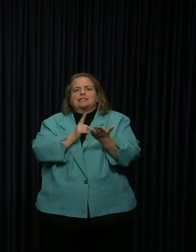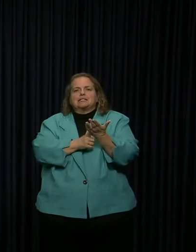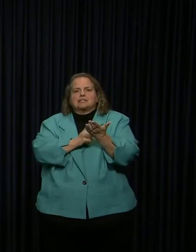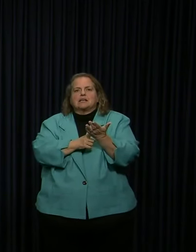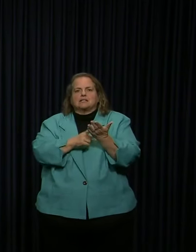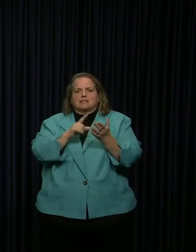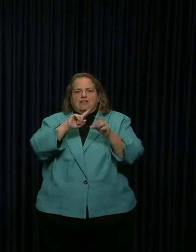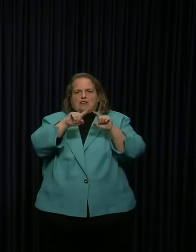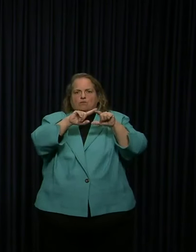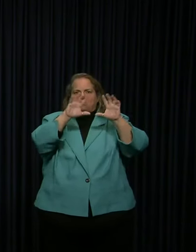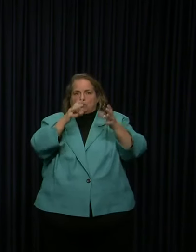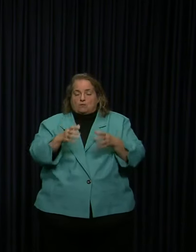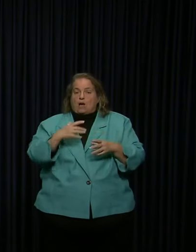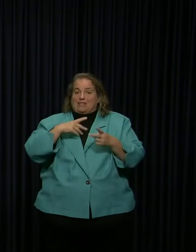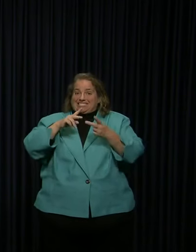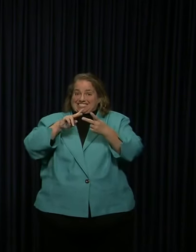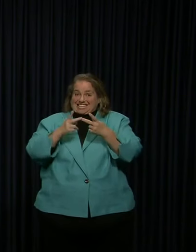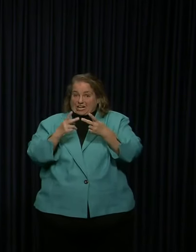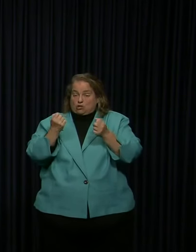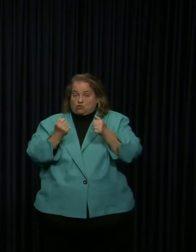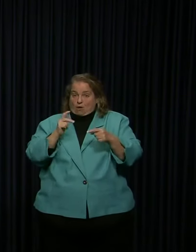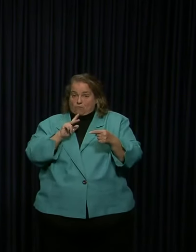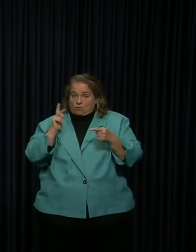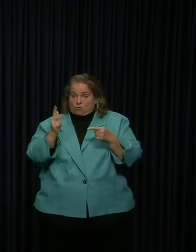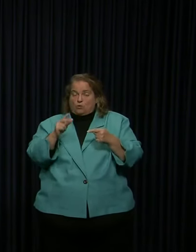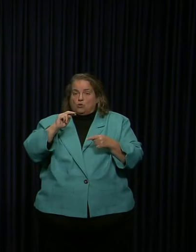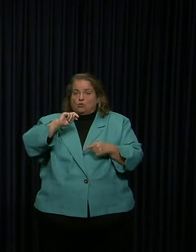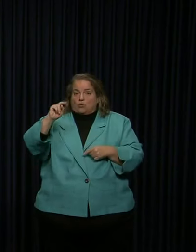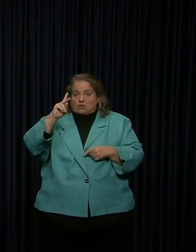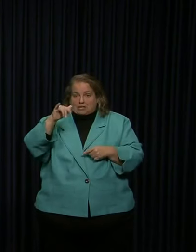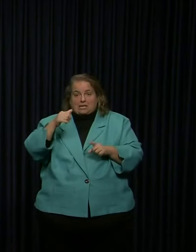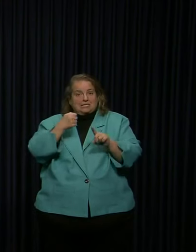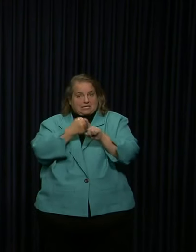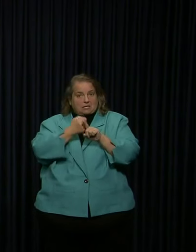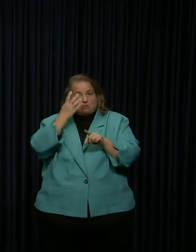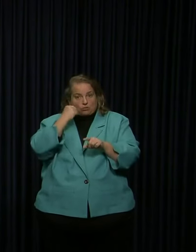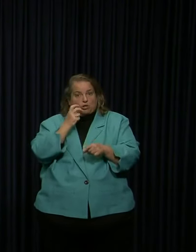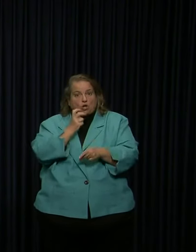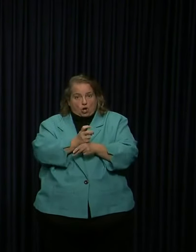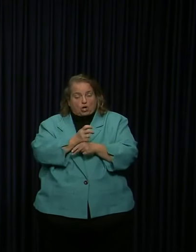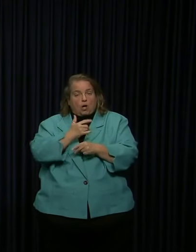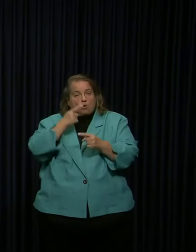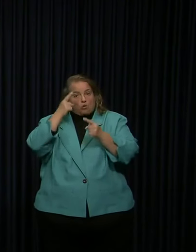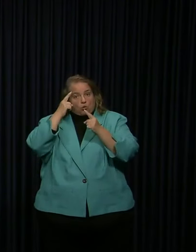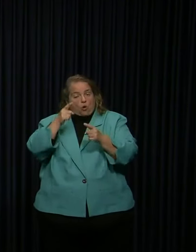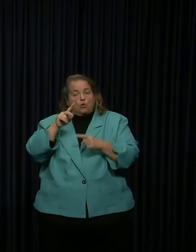LEGISLATION BY MAKING OTHER LEGISLATION THAT THEY'RE ALSO PASSING ALONG WITH THE HOUSE.